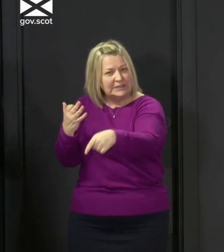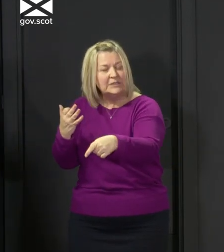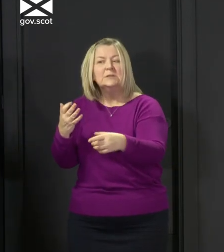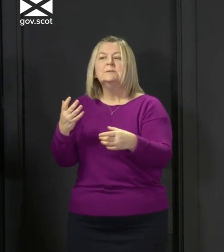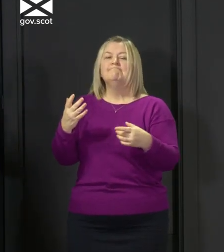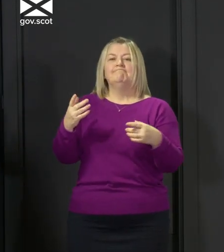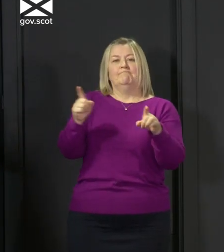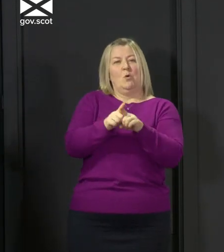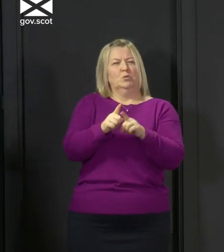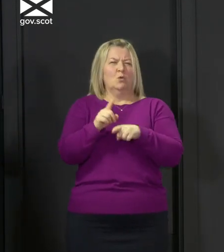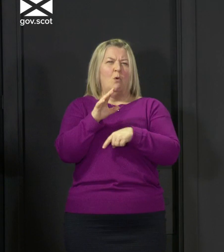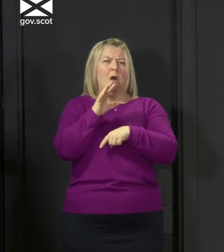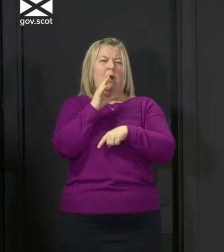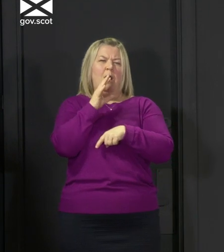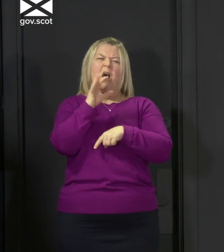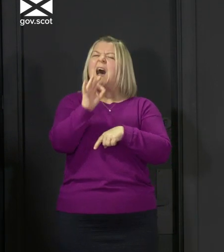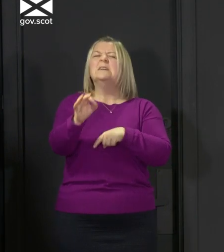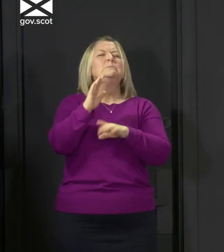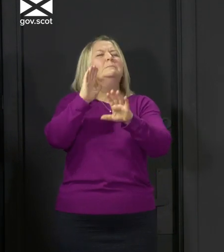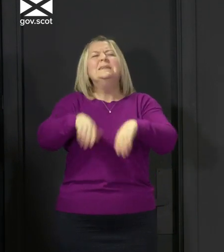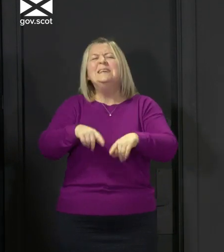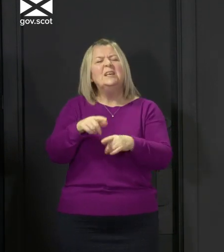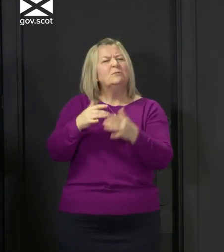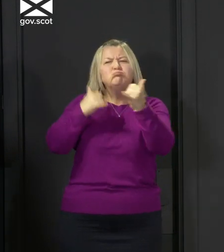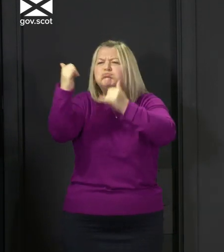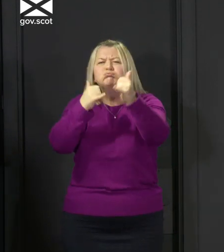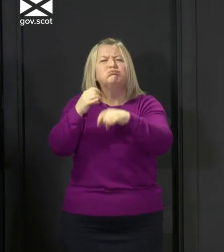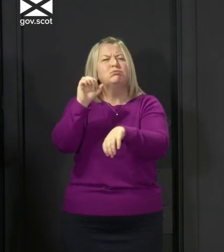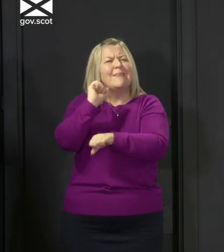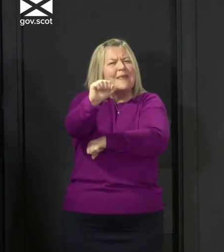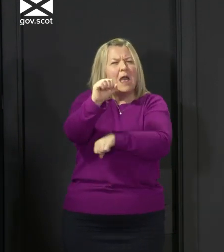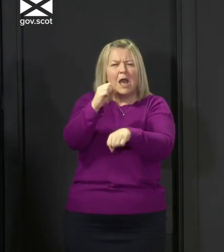no longer contact their GP with COVID-19 related concerns.